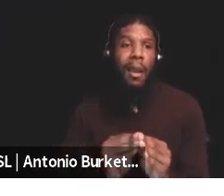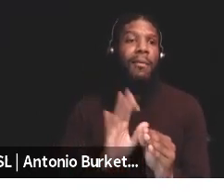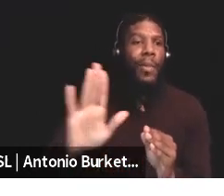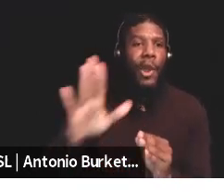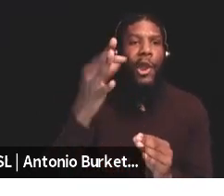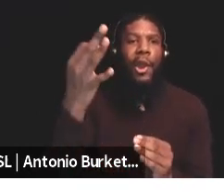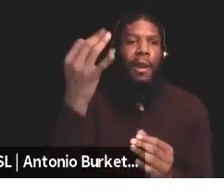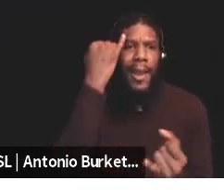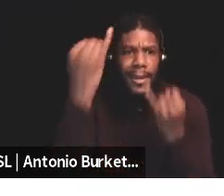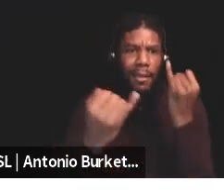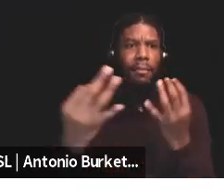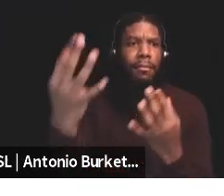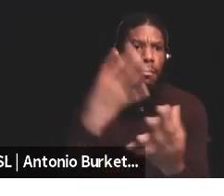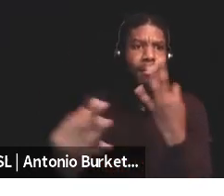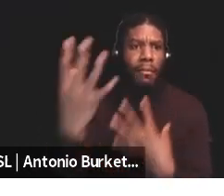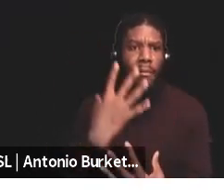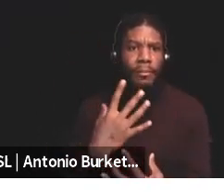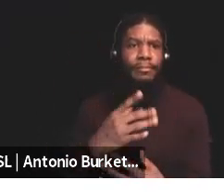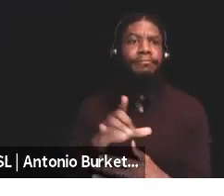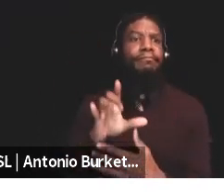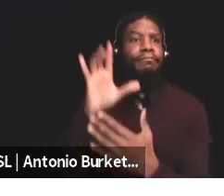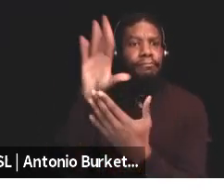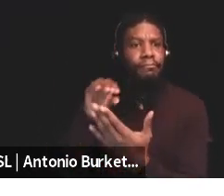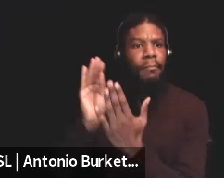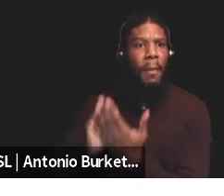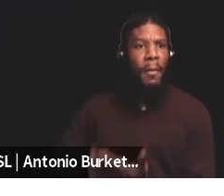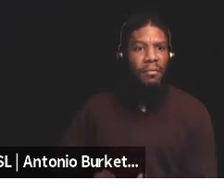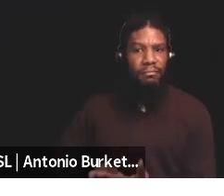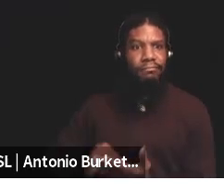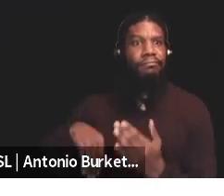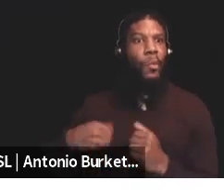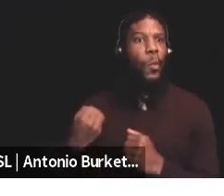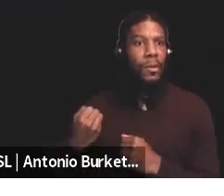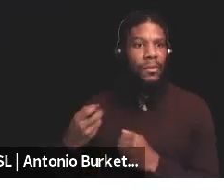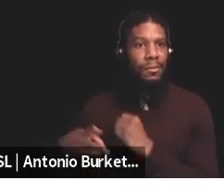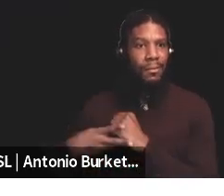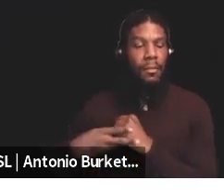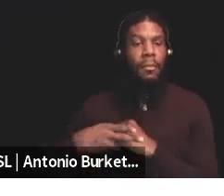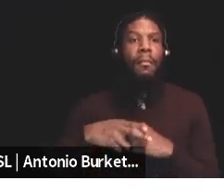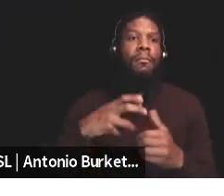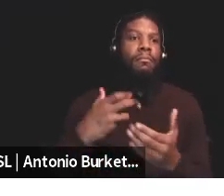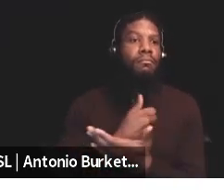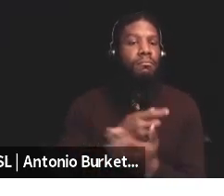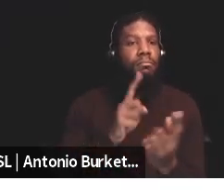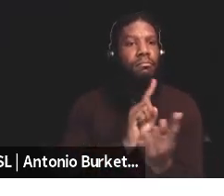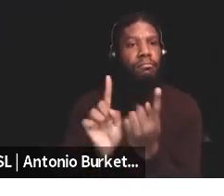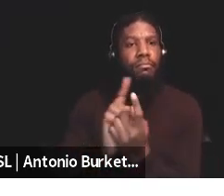but also it's a chance to meet people in the online literacy field and that particular